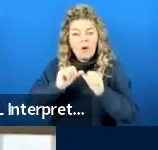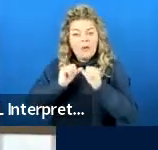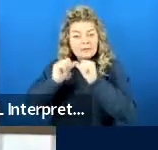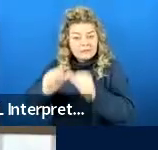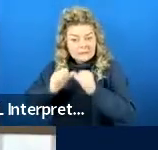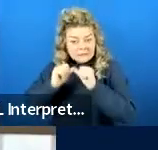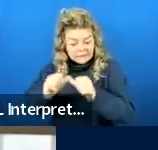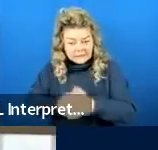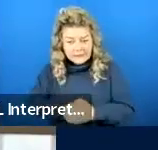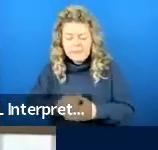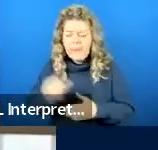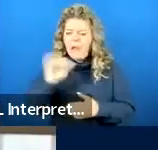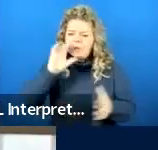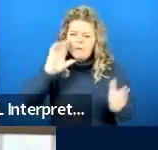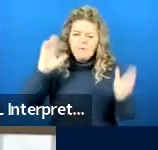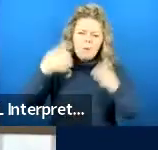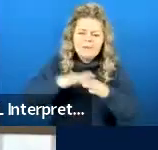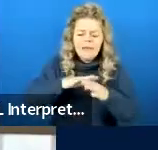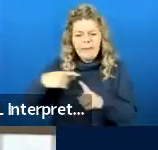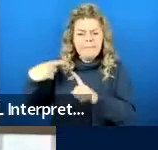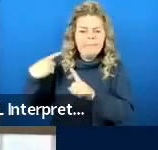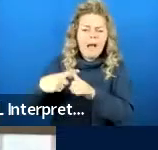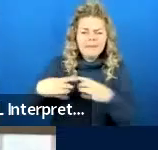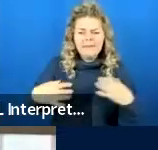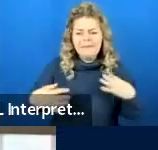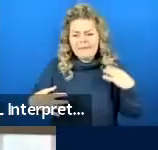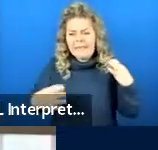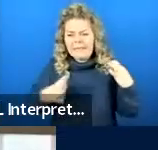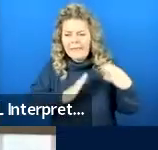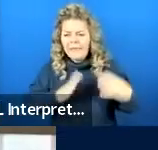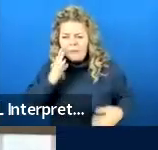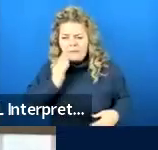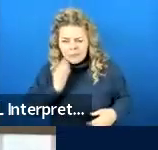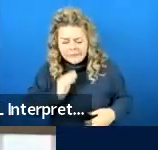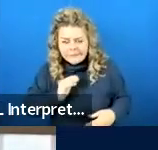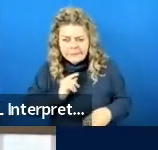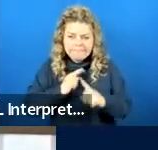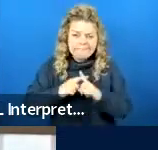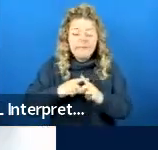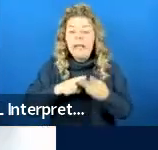focusing on a positive candidate experience and mitigating bias on the spot.